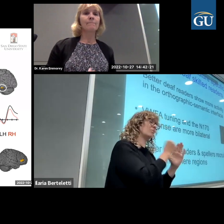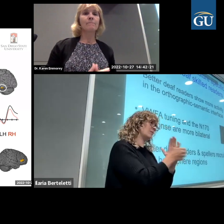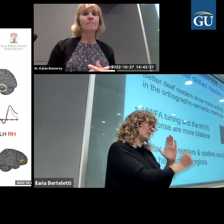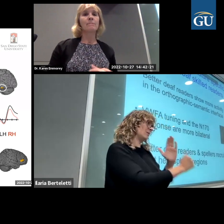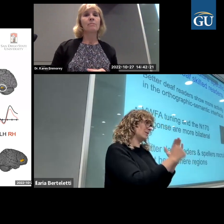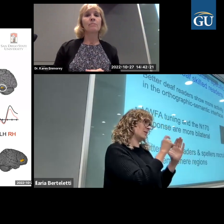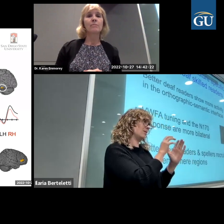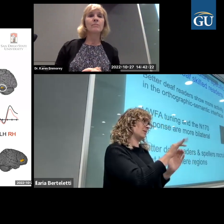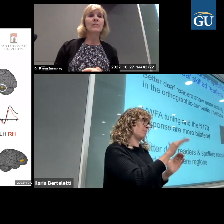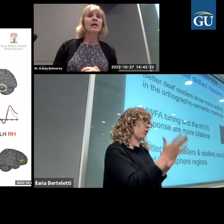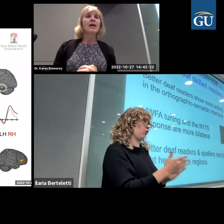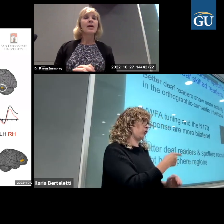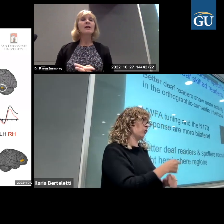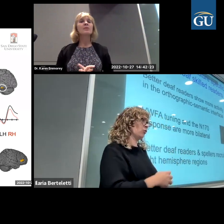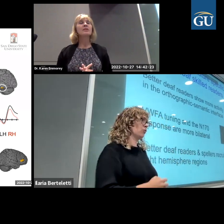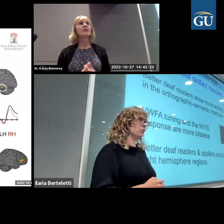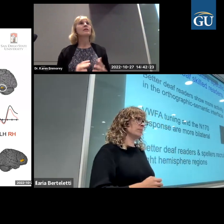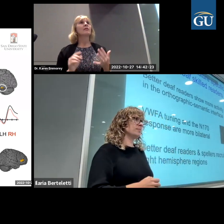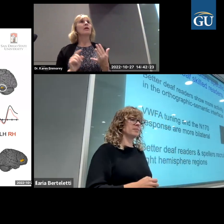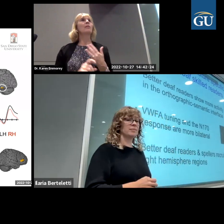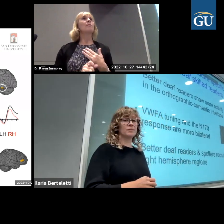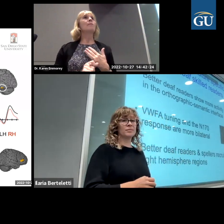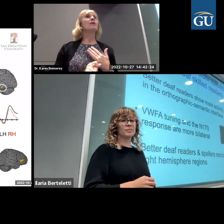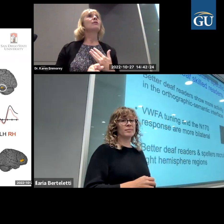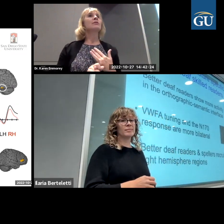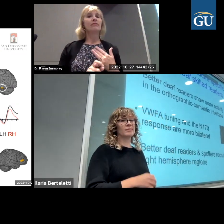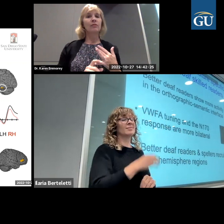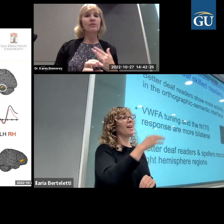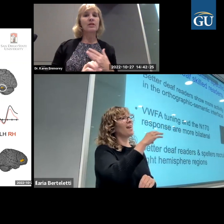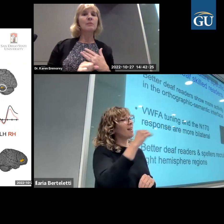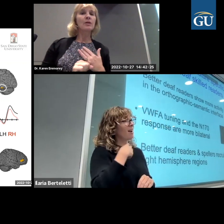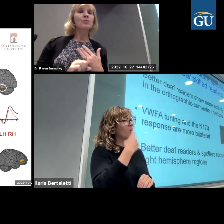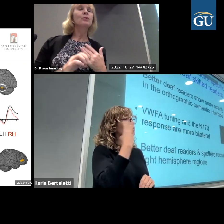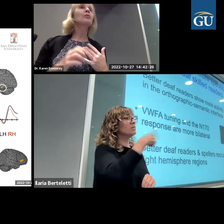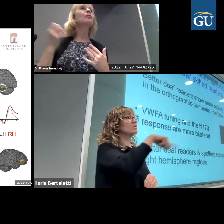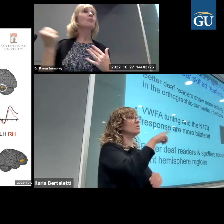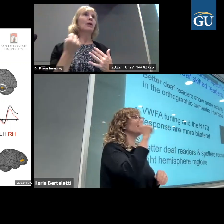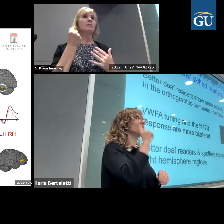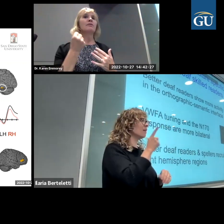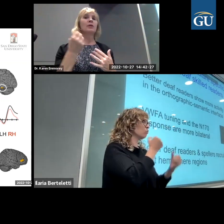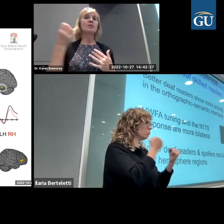recons that are giving rise to the N. One seventy, but also in that right funnel region that we saw in the fmri study.